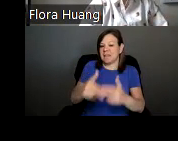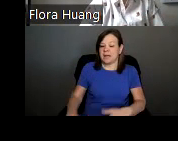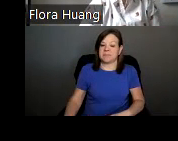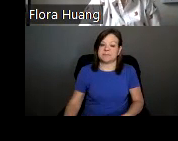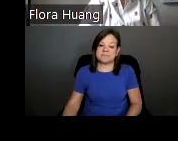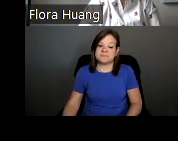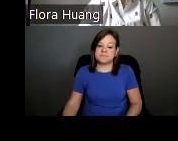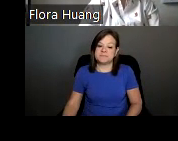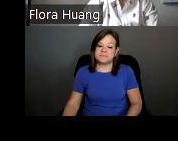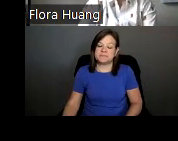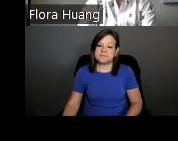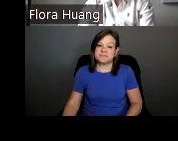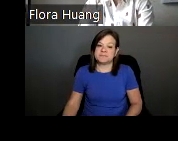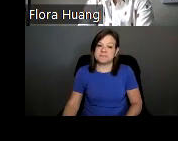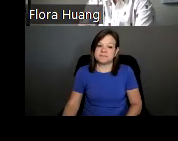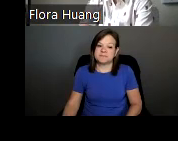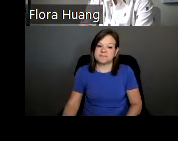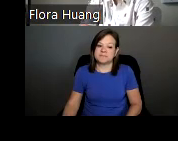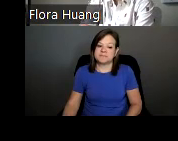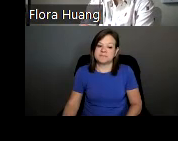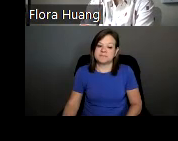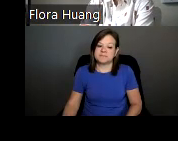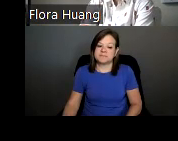And you'll also want to avoid using tables.